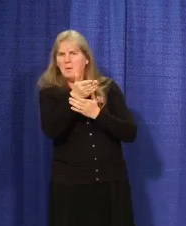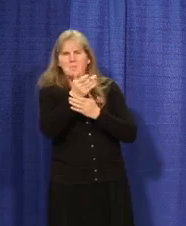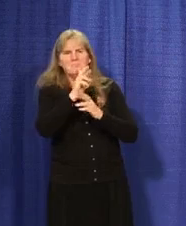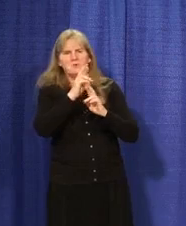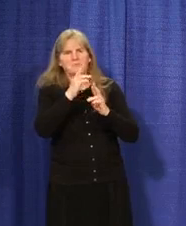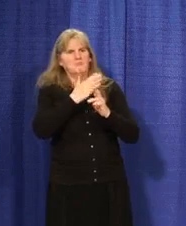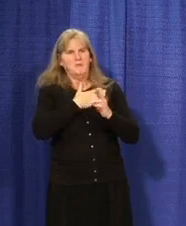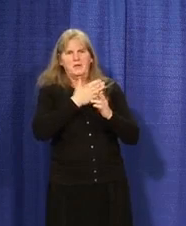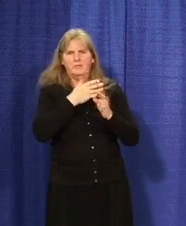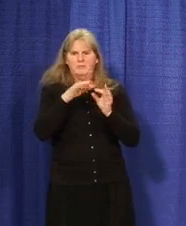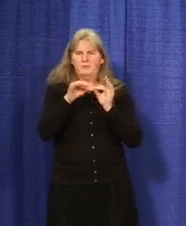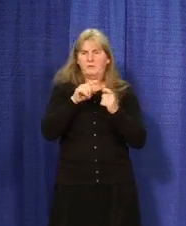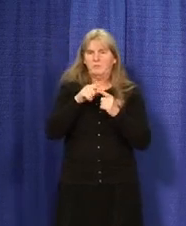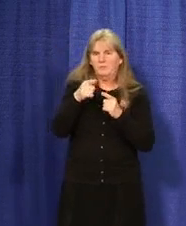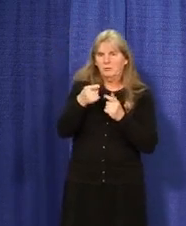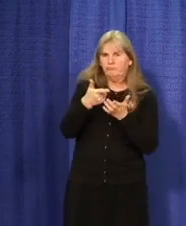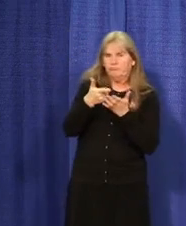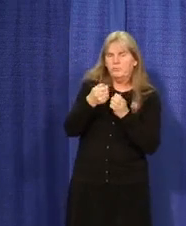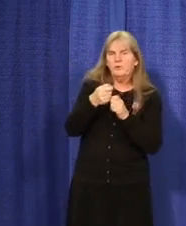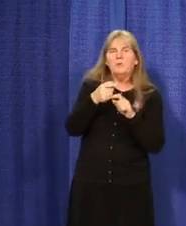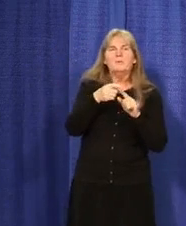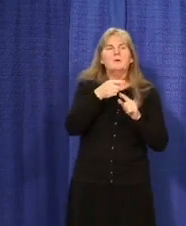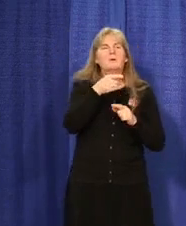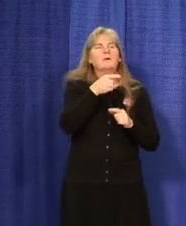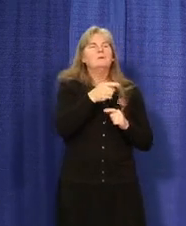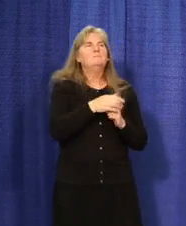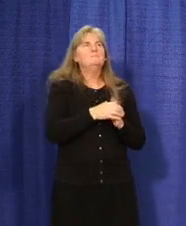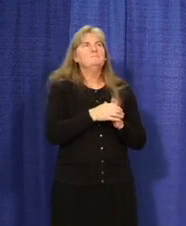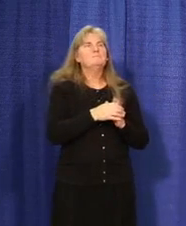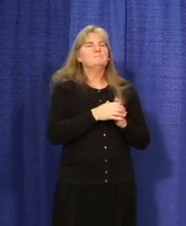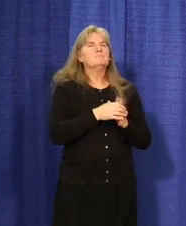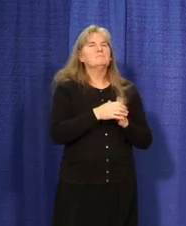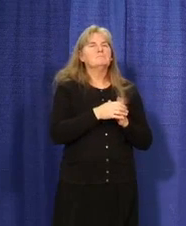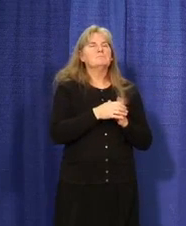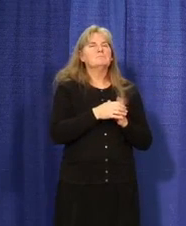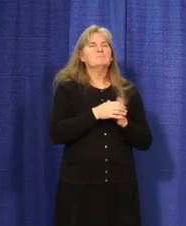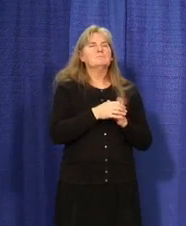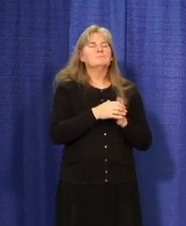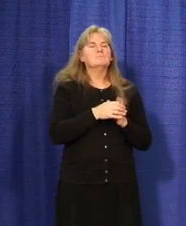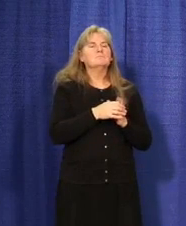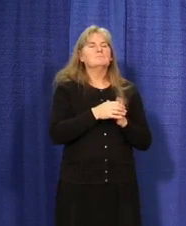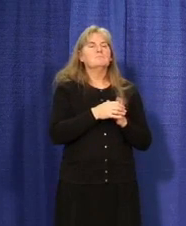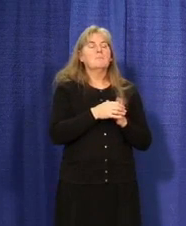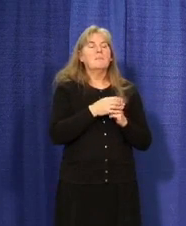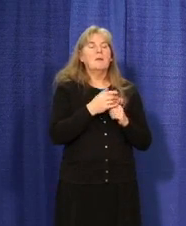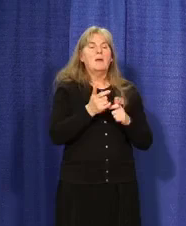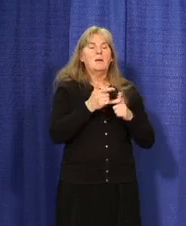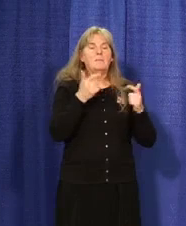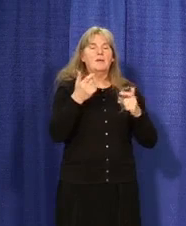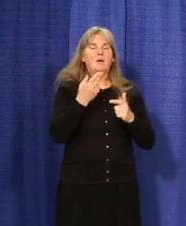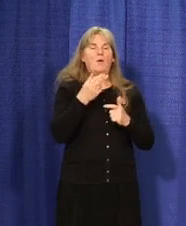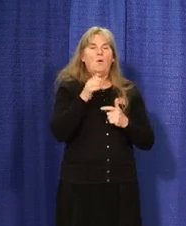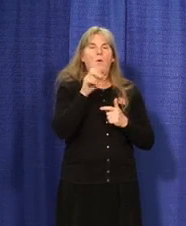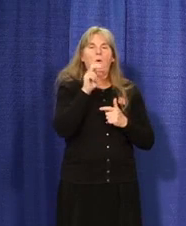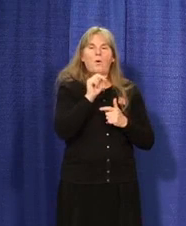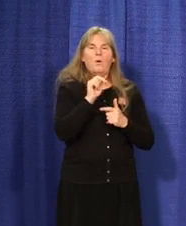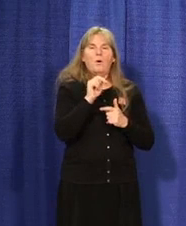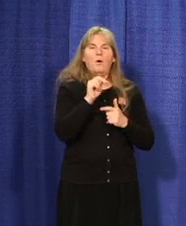be happy to talk to you. My understanding is the Big Horn